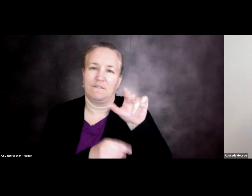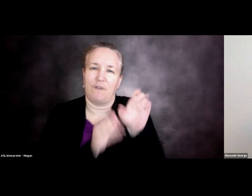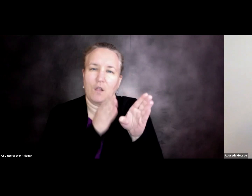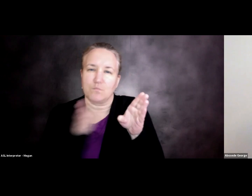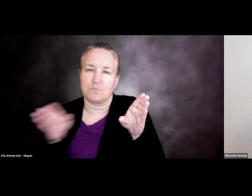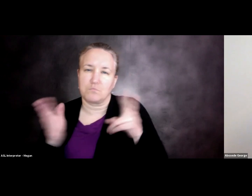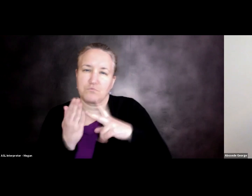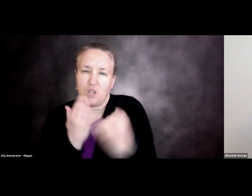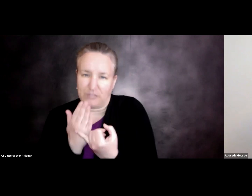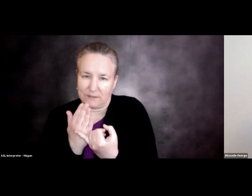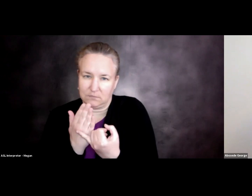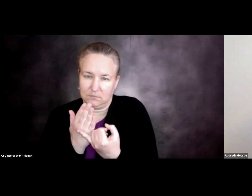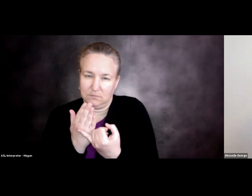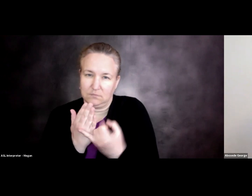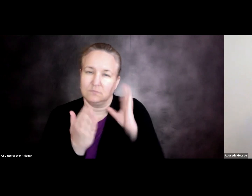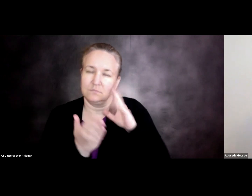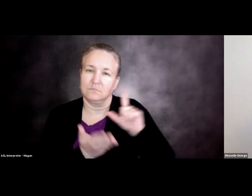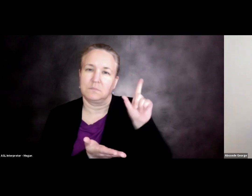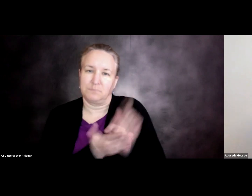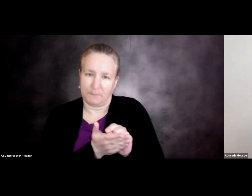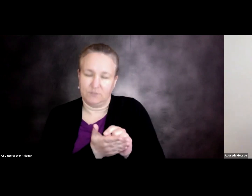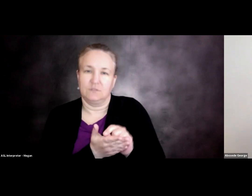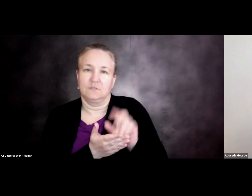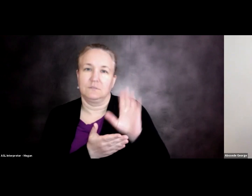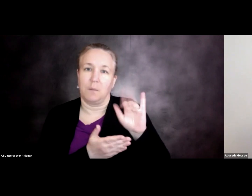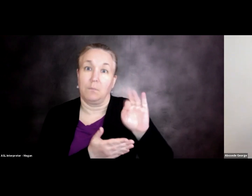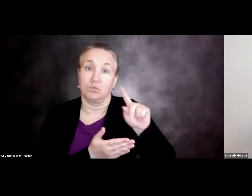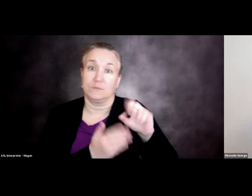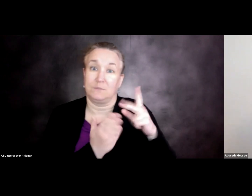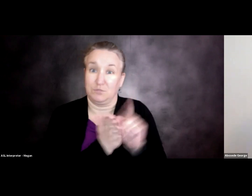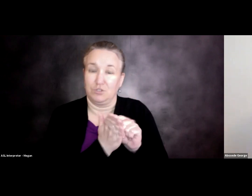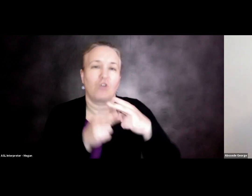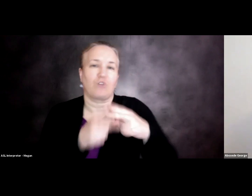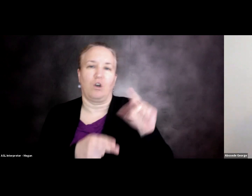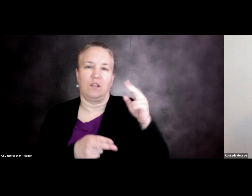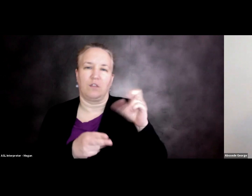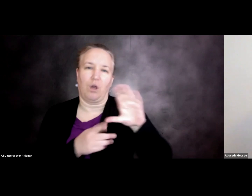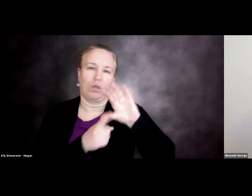with Bloomsbury Publishers. And this project is entitled, The Cultural History of Youth